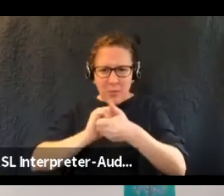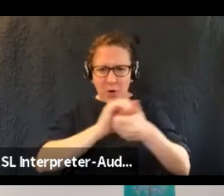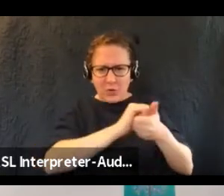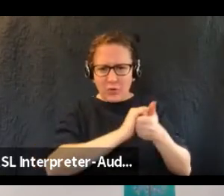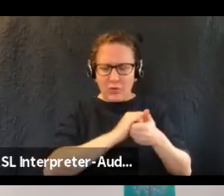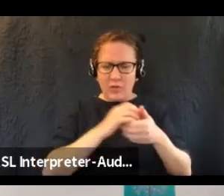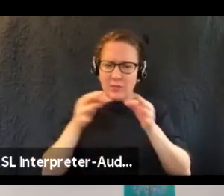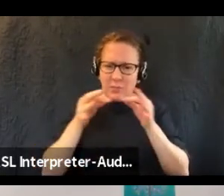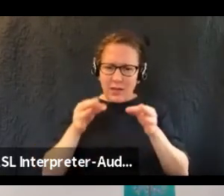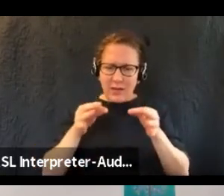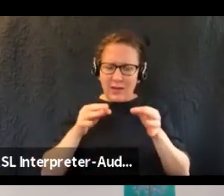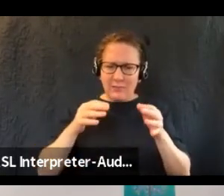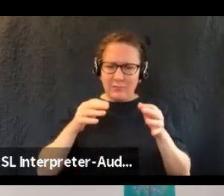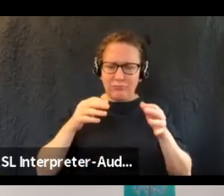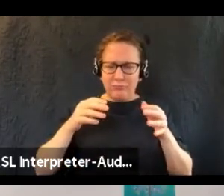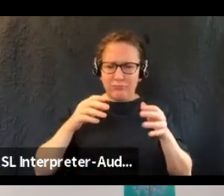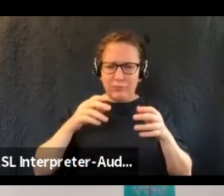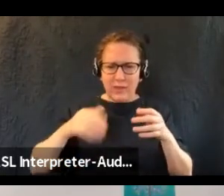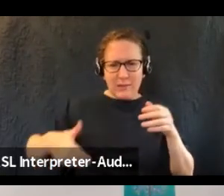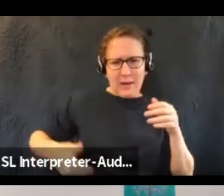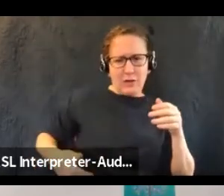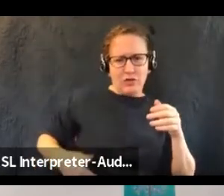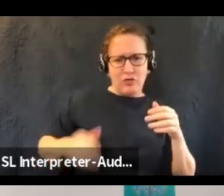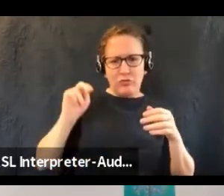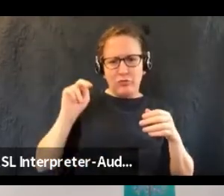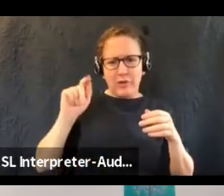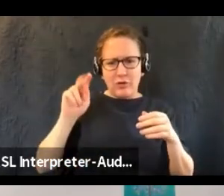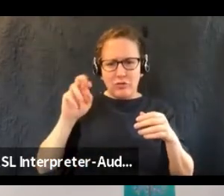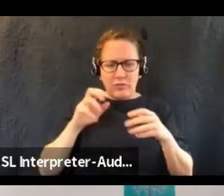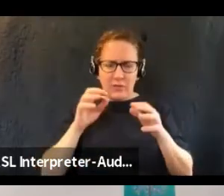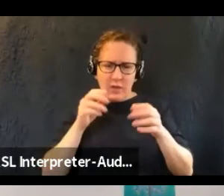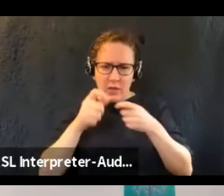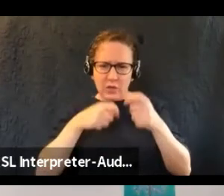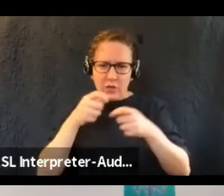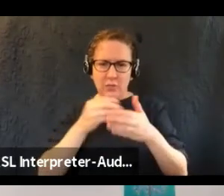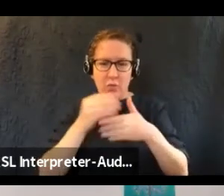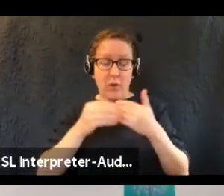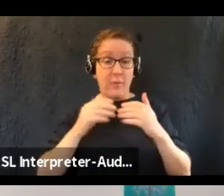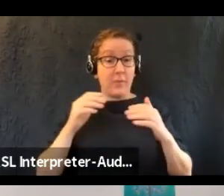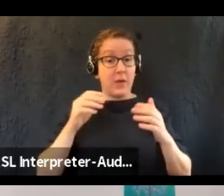the nature of the exchange program, the expectation of the participants, and that you wish to